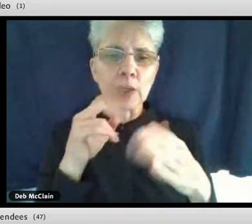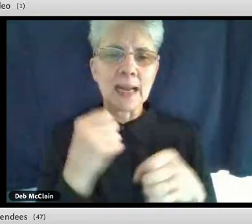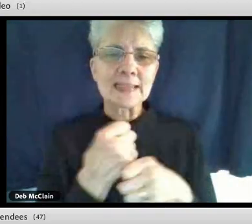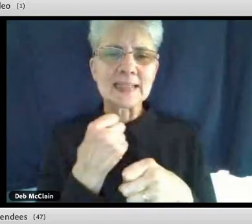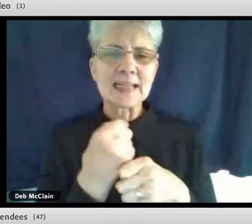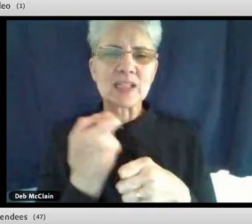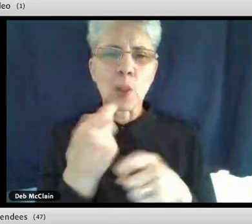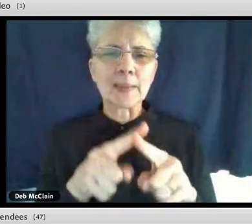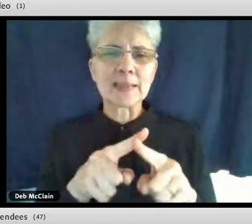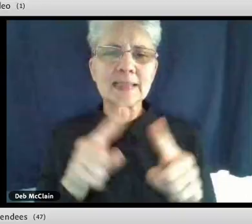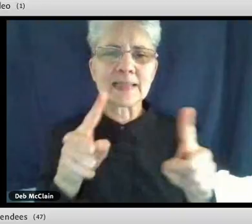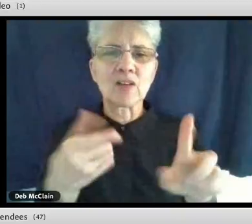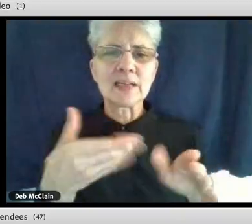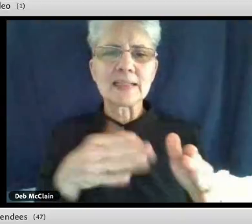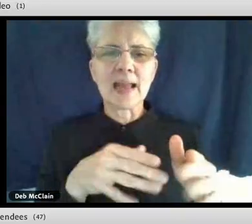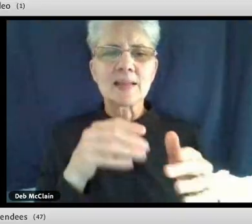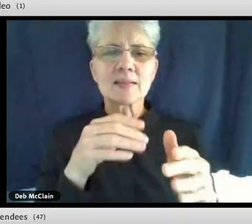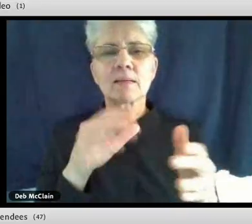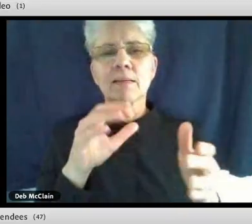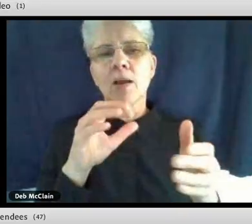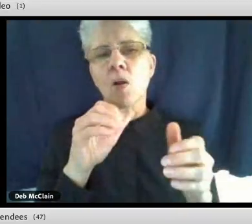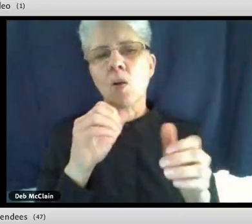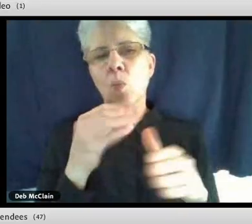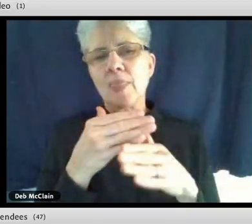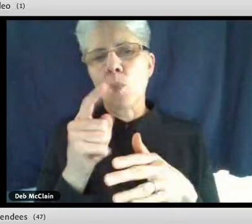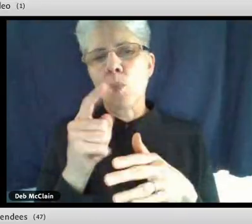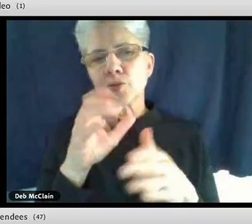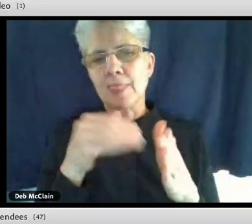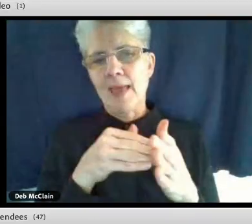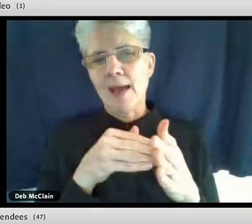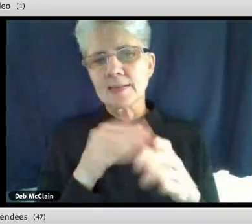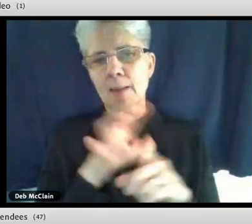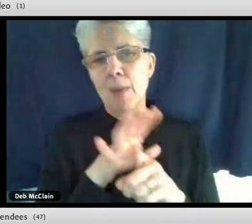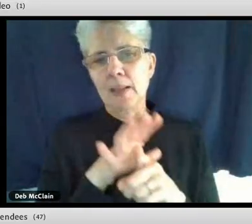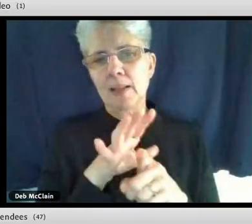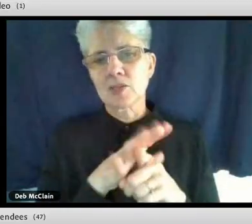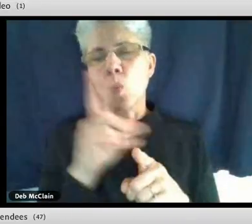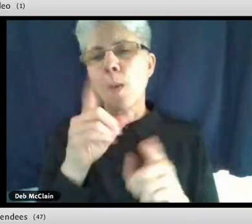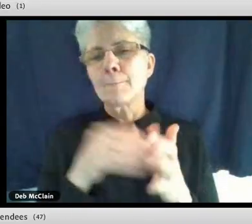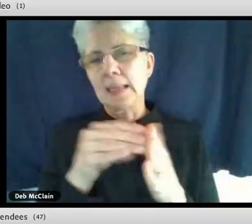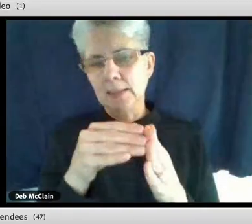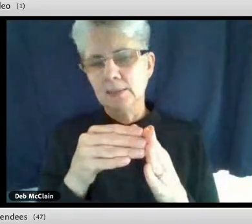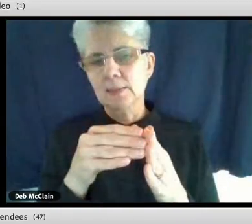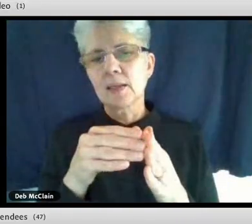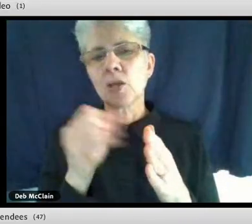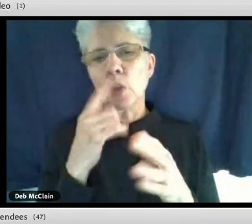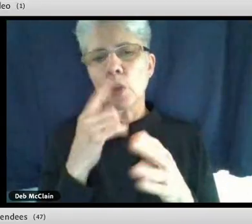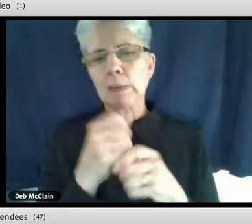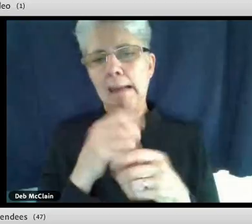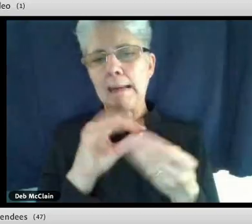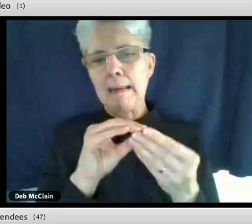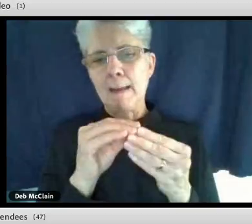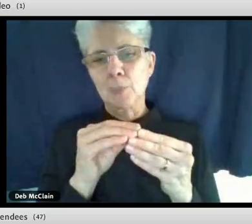a little bit different, deaths per 100,000 population. I'm sorry, 1 million population, so you can get kind of the numbers on it,